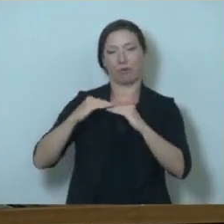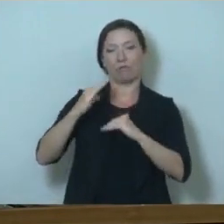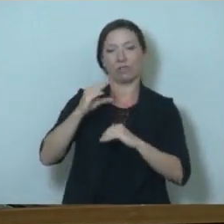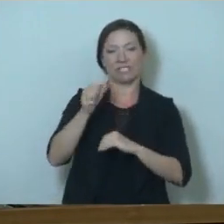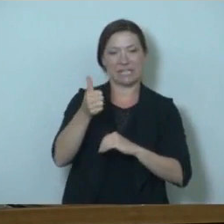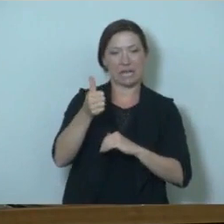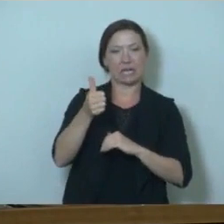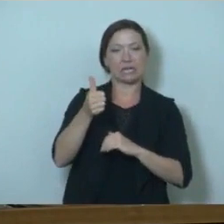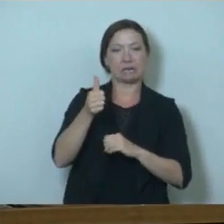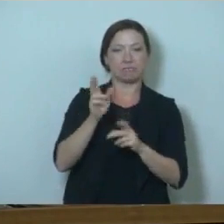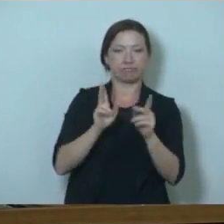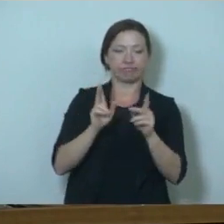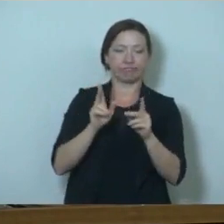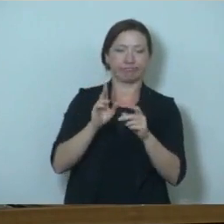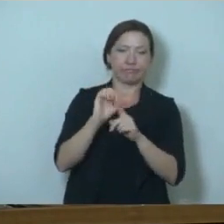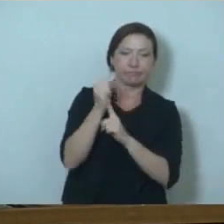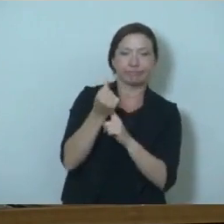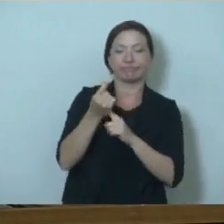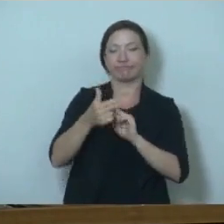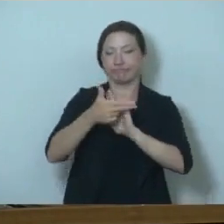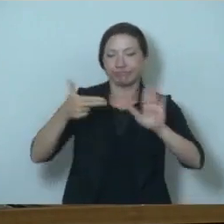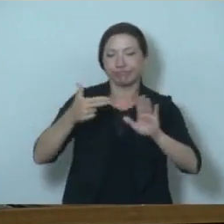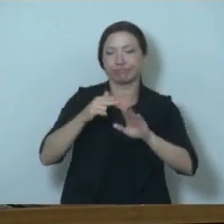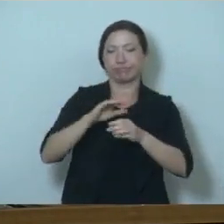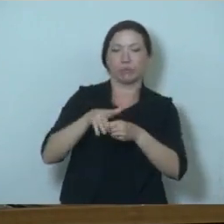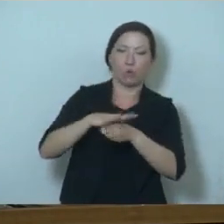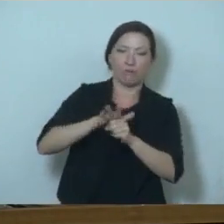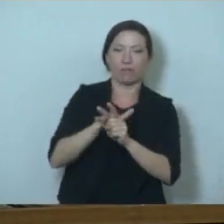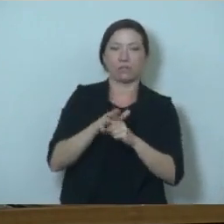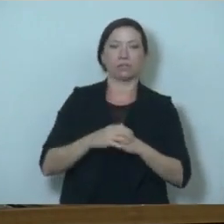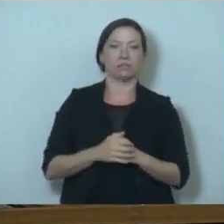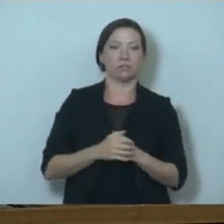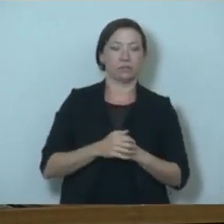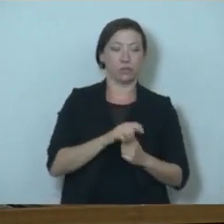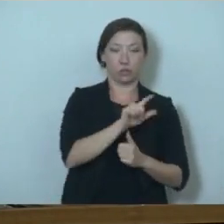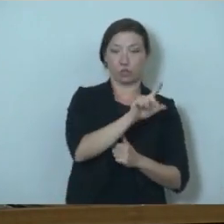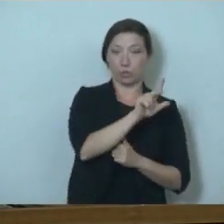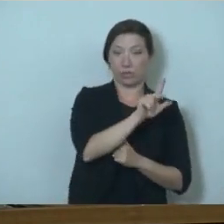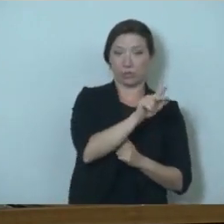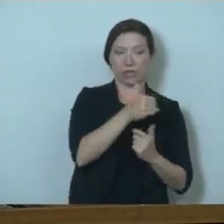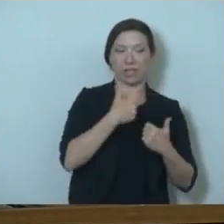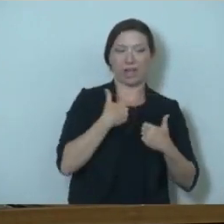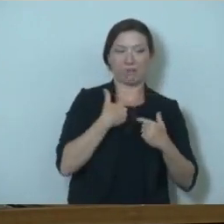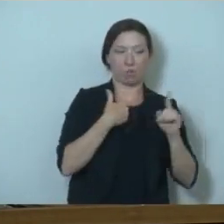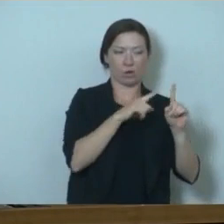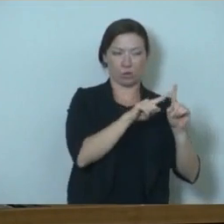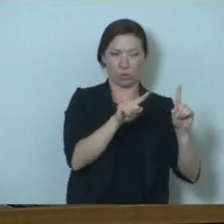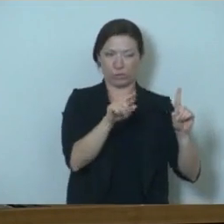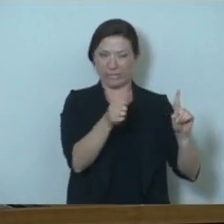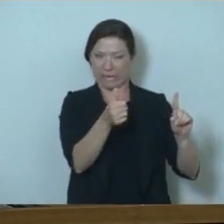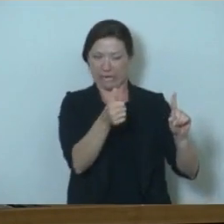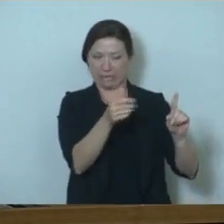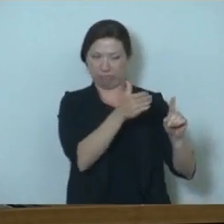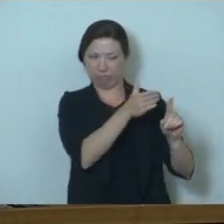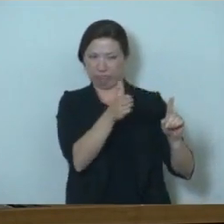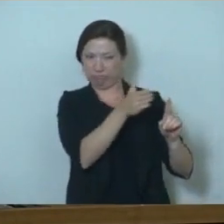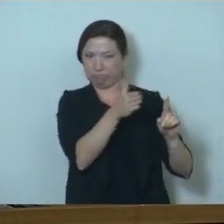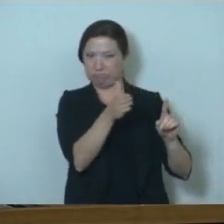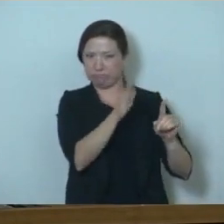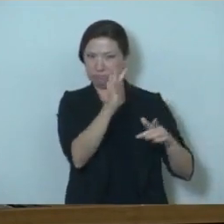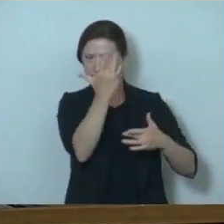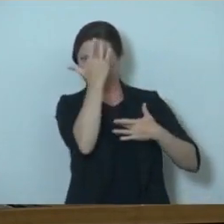7 OF THE LONG TERM CARE FACILITIES HAVE MORE THAN 10 POSITIVE CASE.